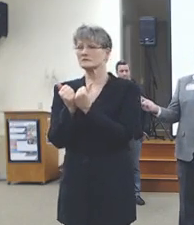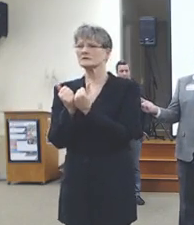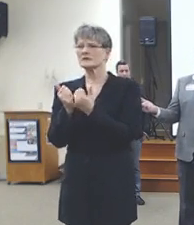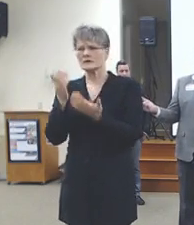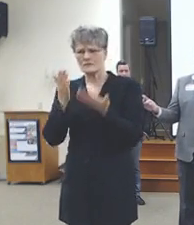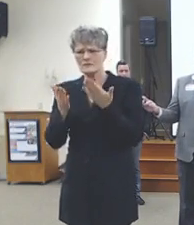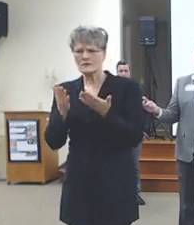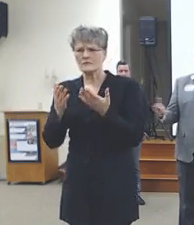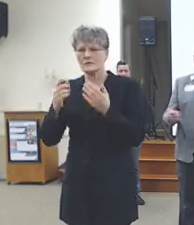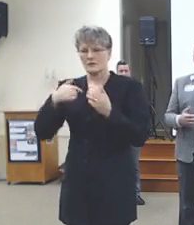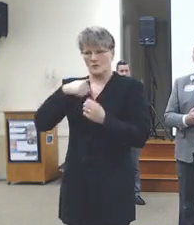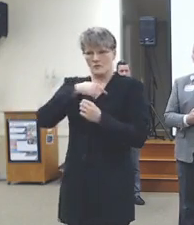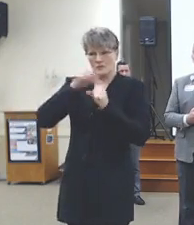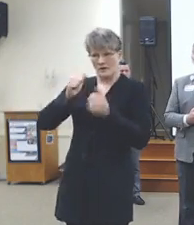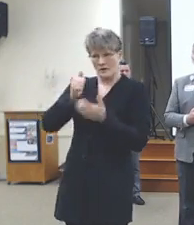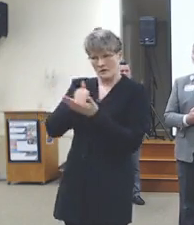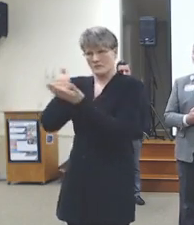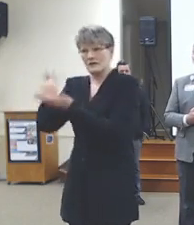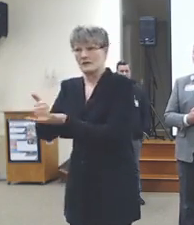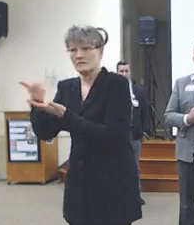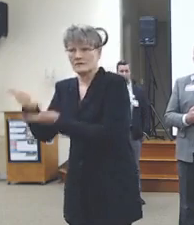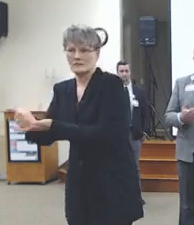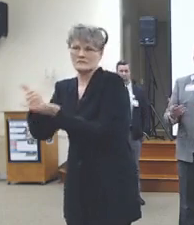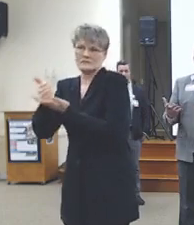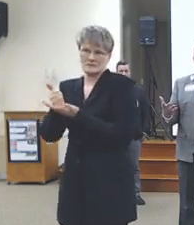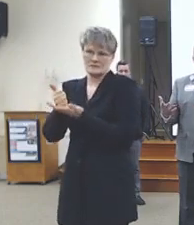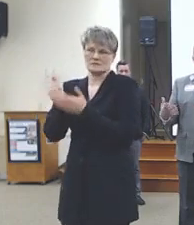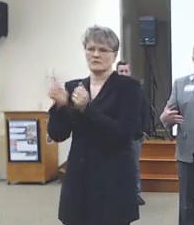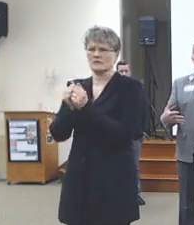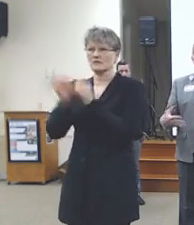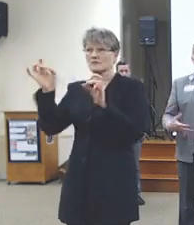critical supply shortages, where an entity here in Redding might